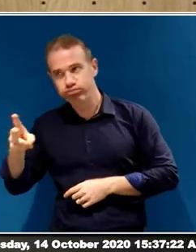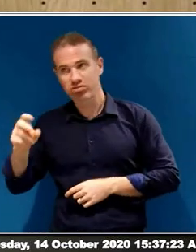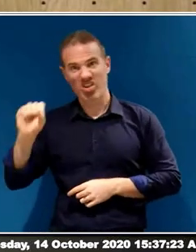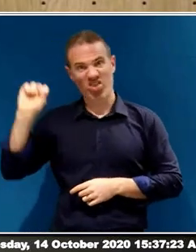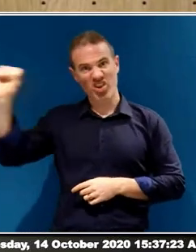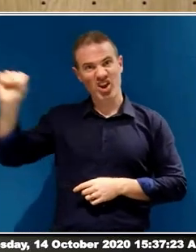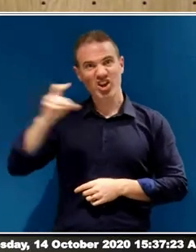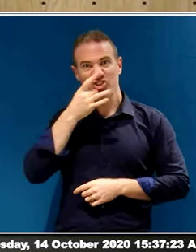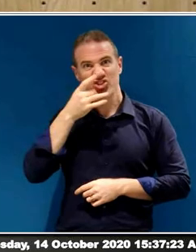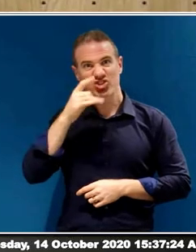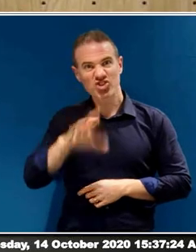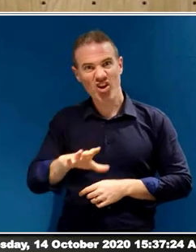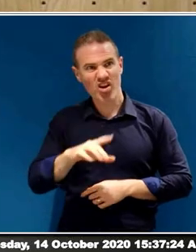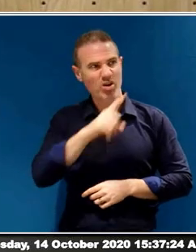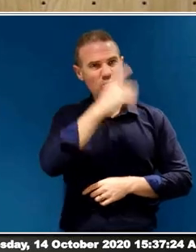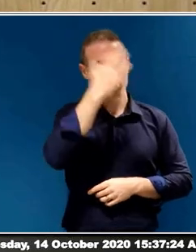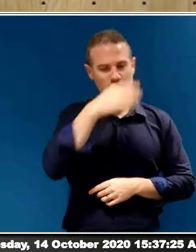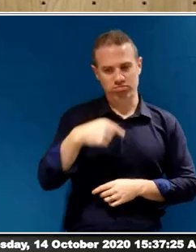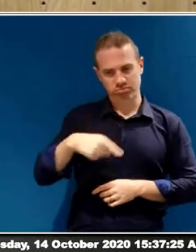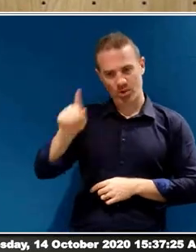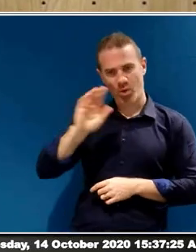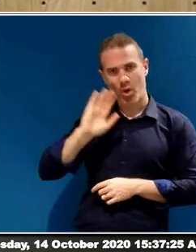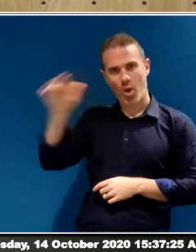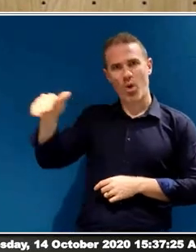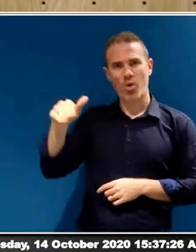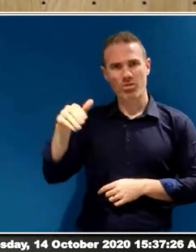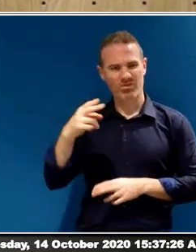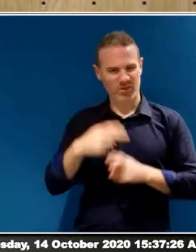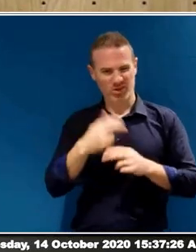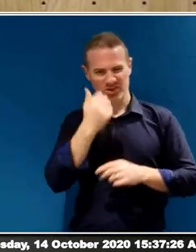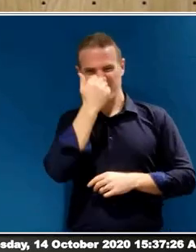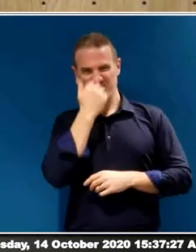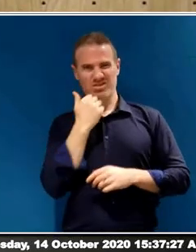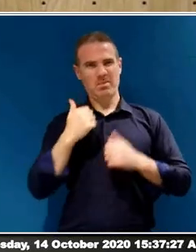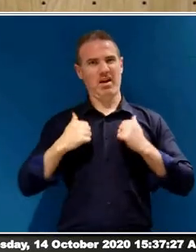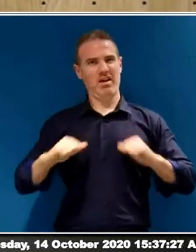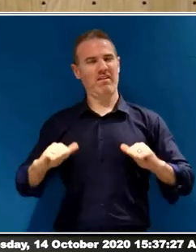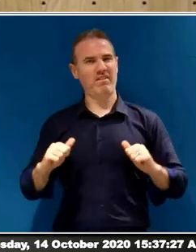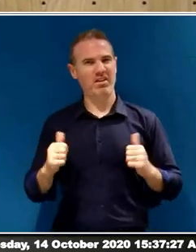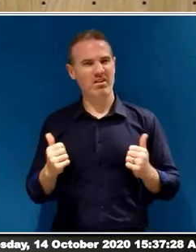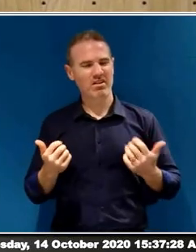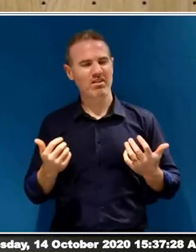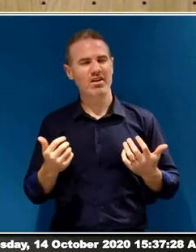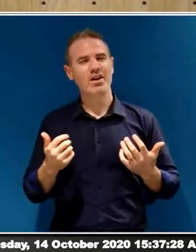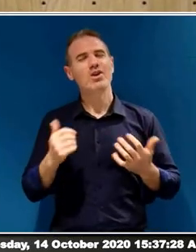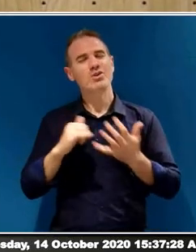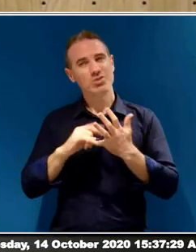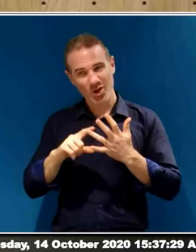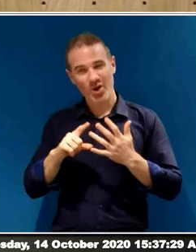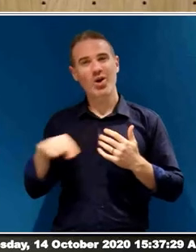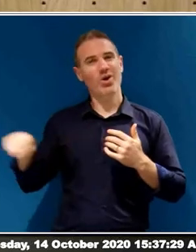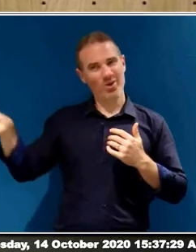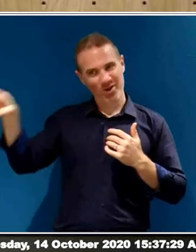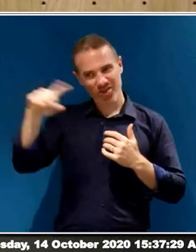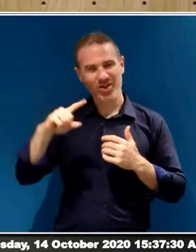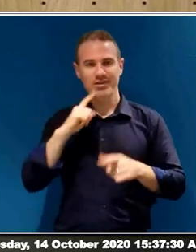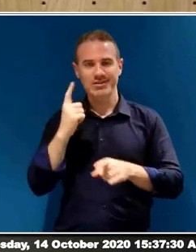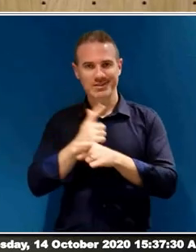Those percentages all suggest that hardship is a part of the conversation for families of students with disability.